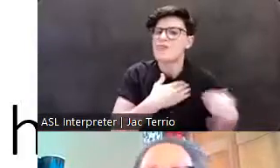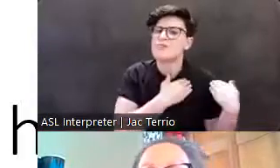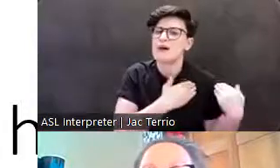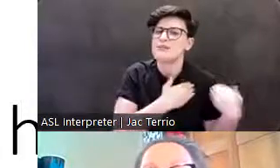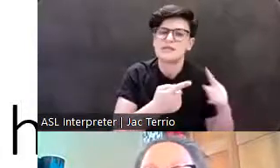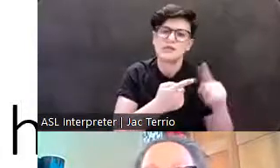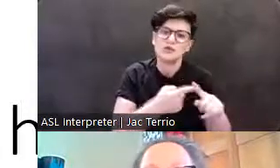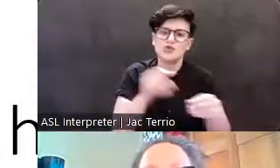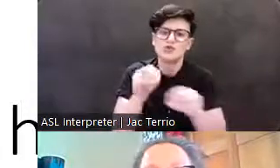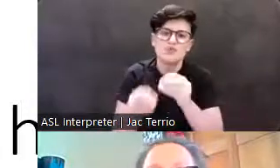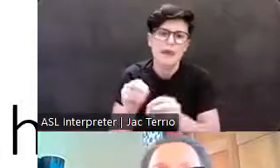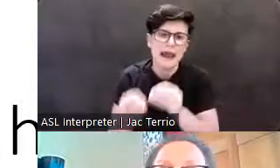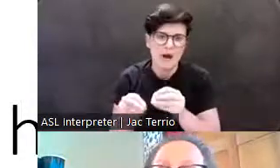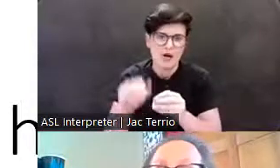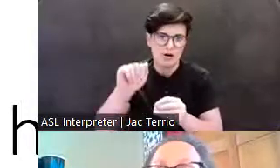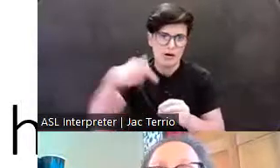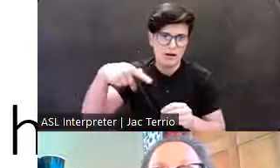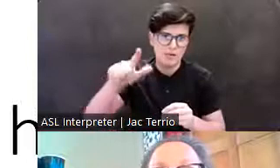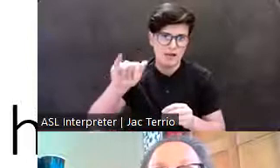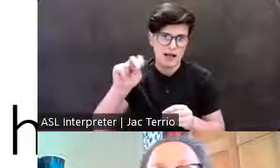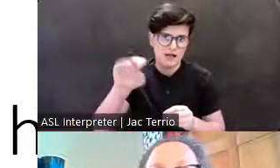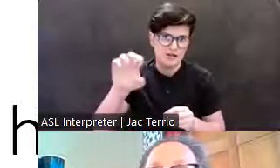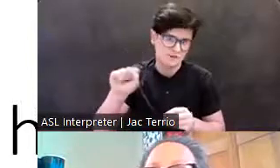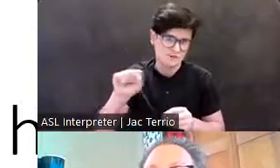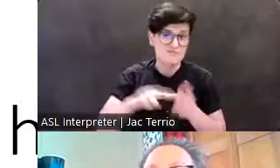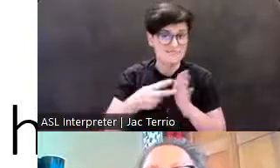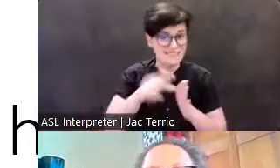If you need repairs, that will be on the landlord.